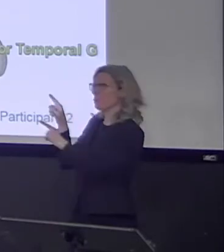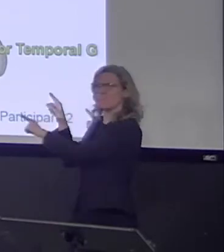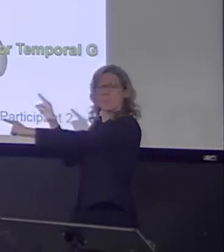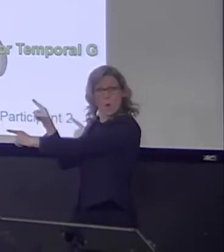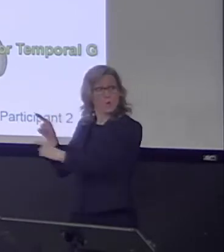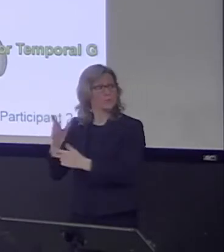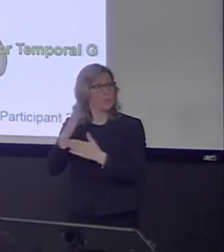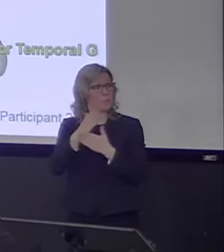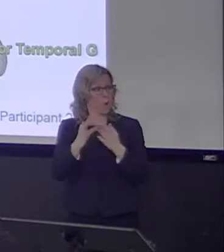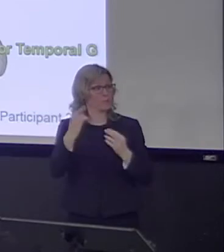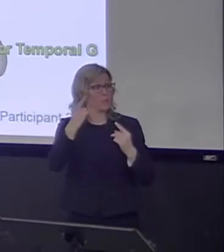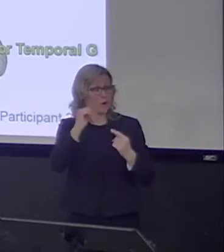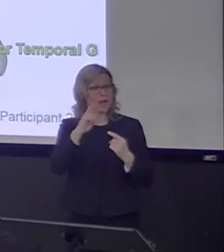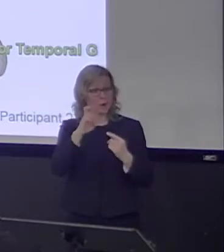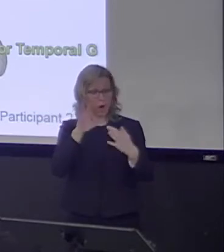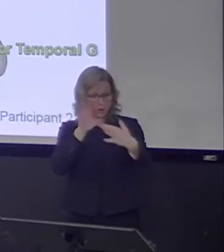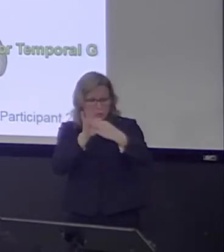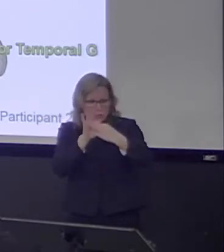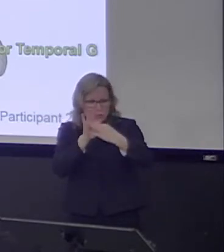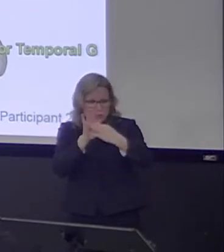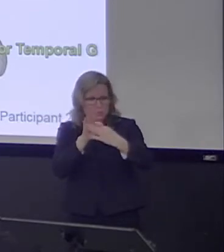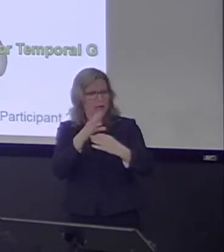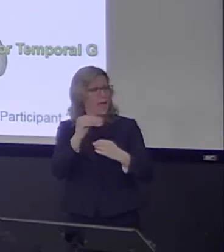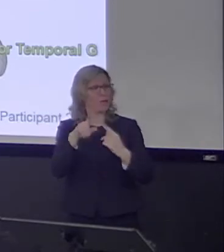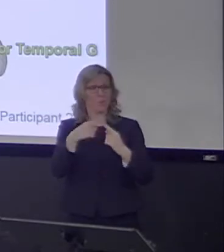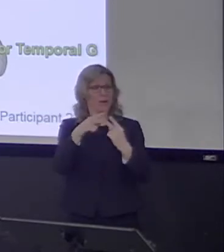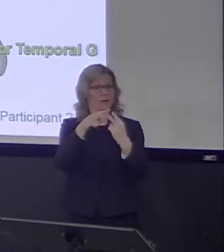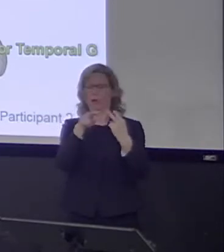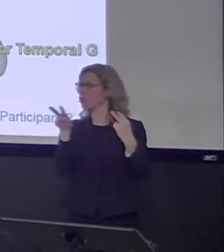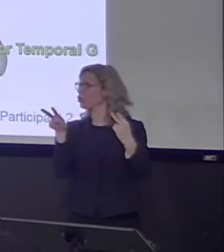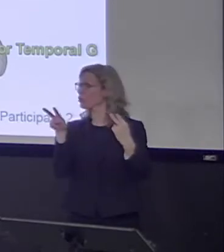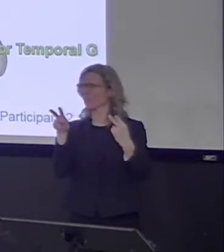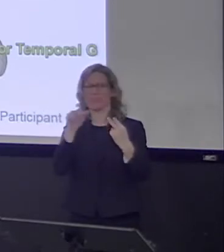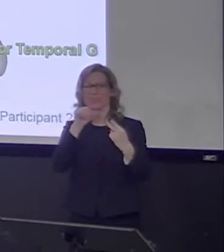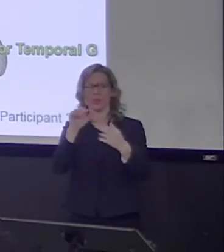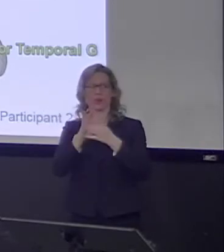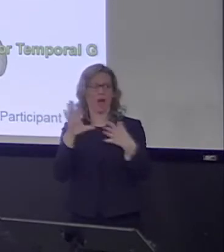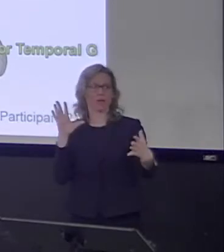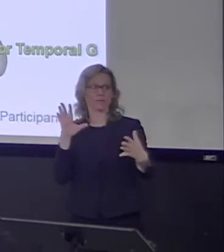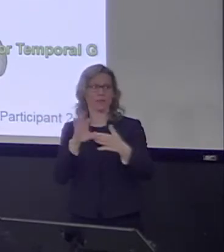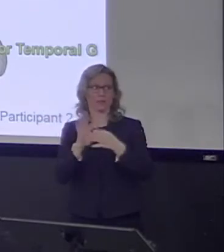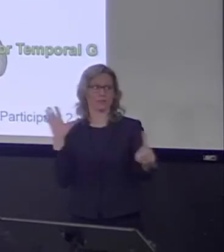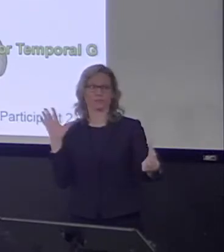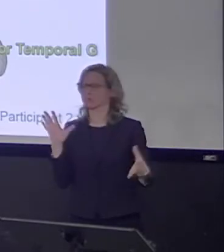and when they don't look at each other, they are not. Now what is this over here?